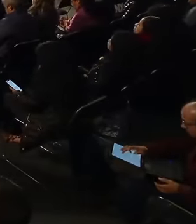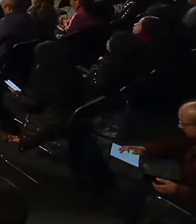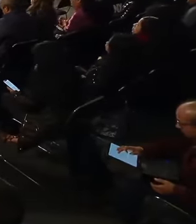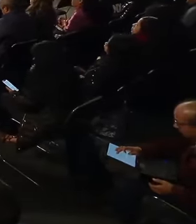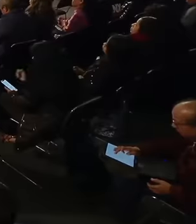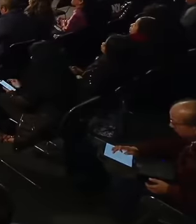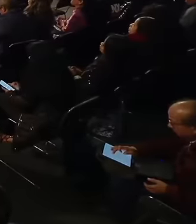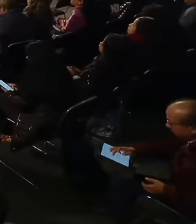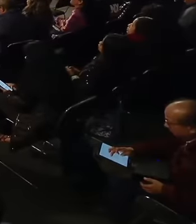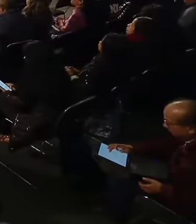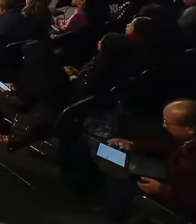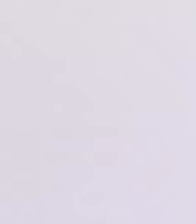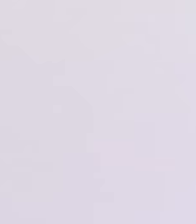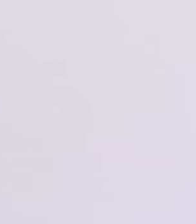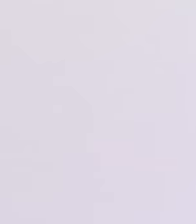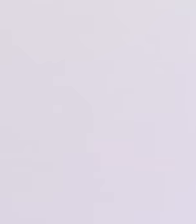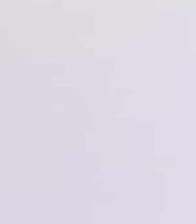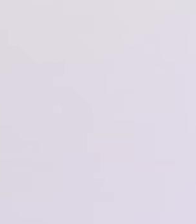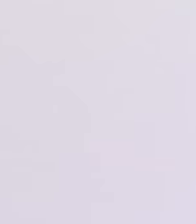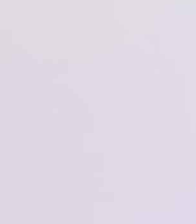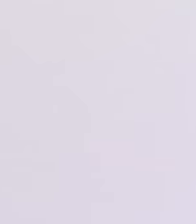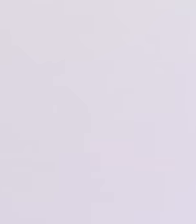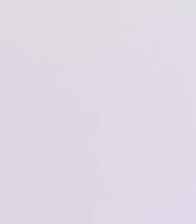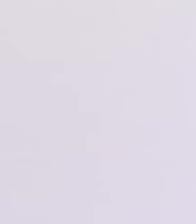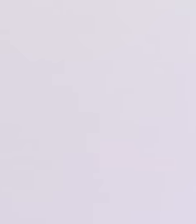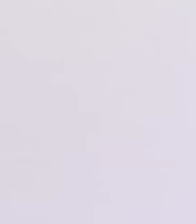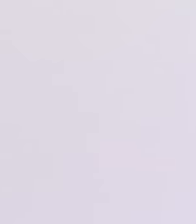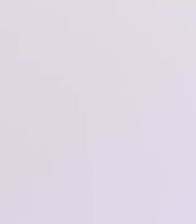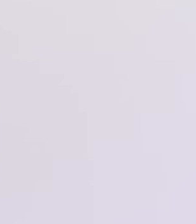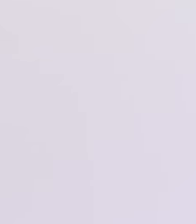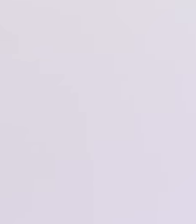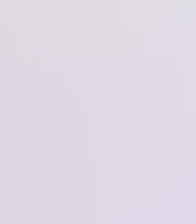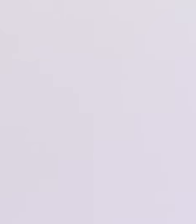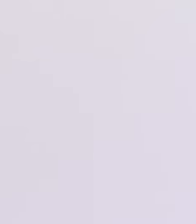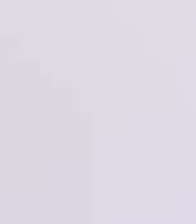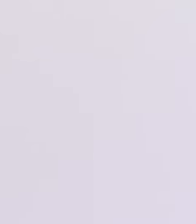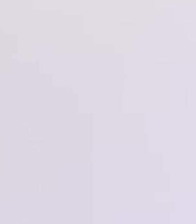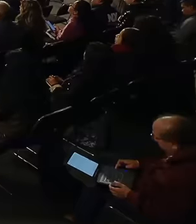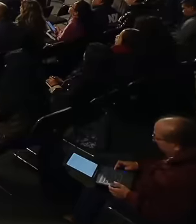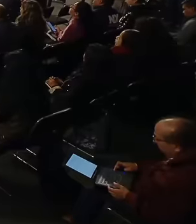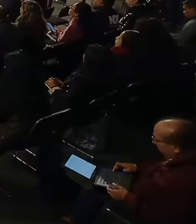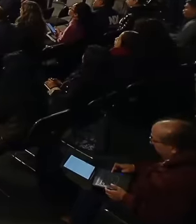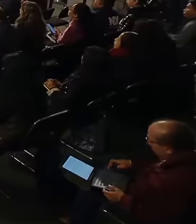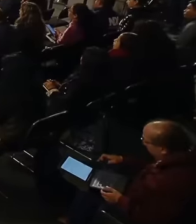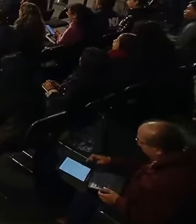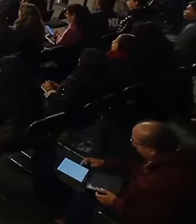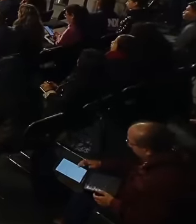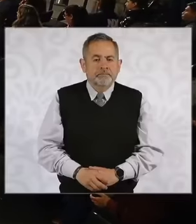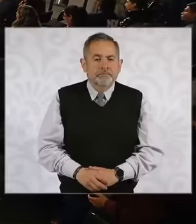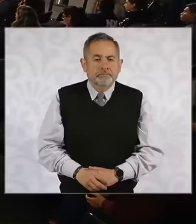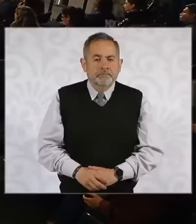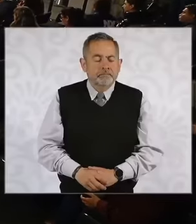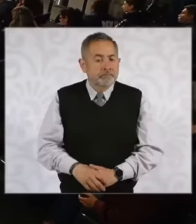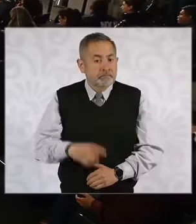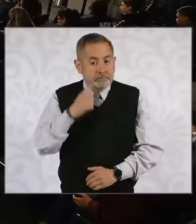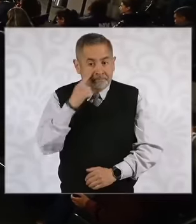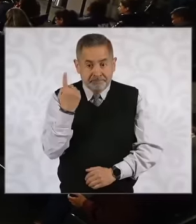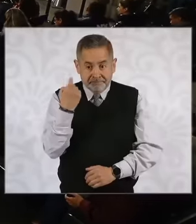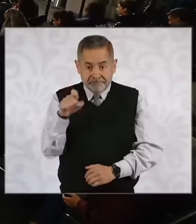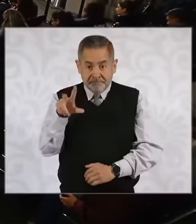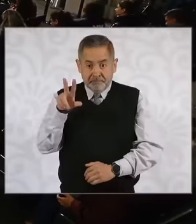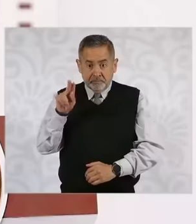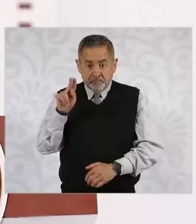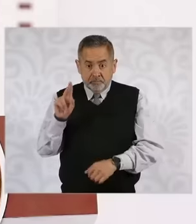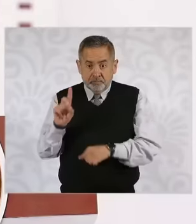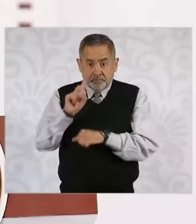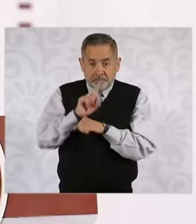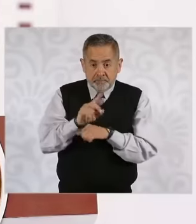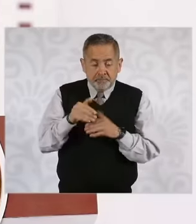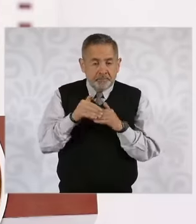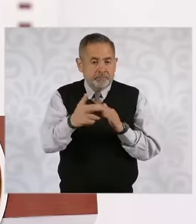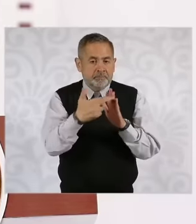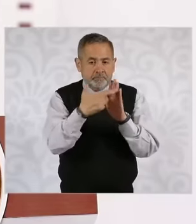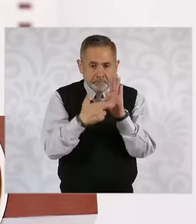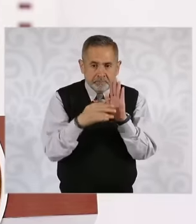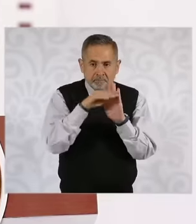that's why Mario asked if you want to comment also Mario It's 180 days for the rules to come in